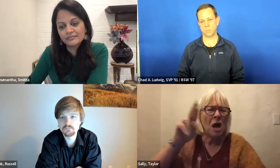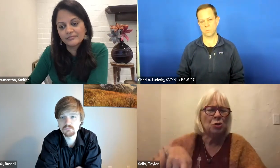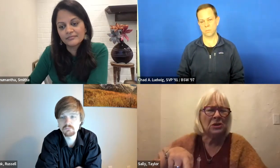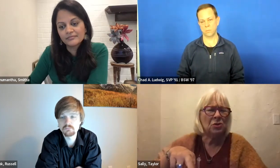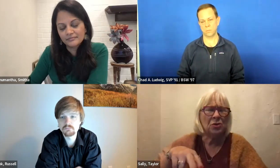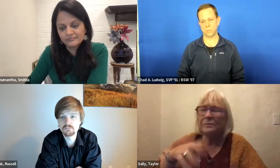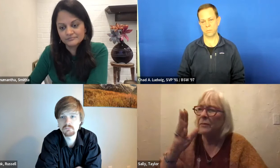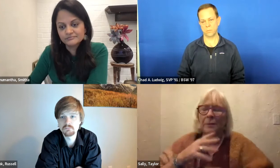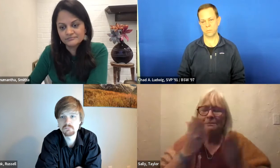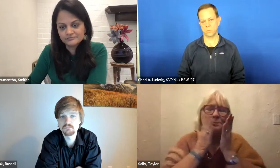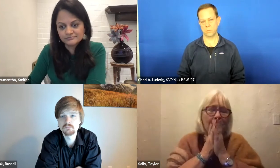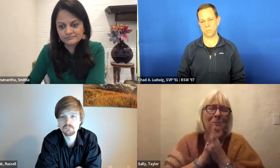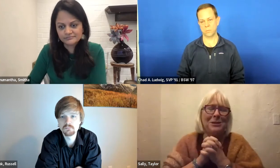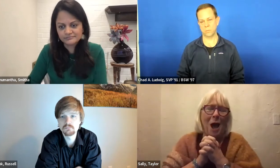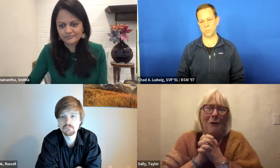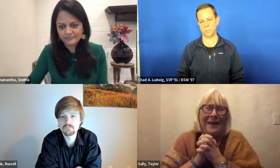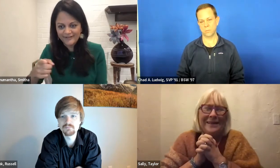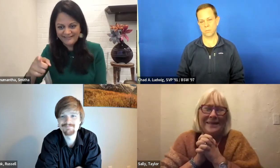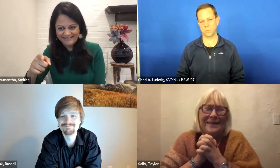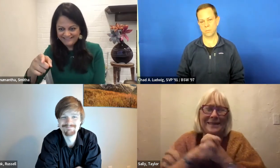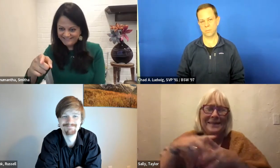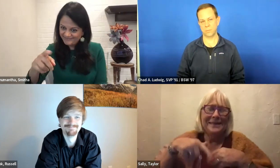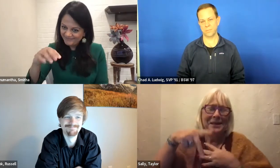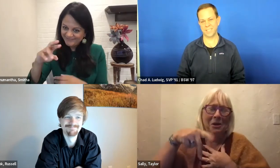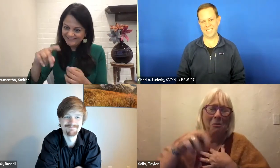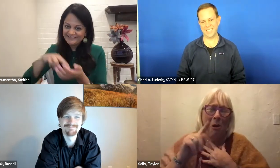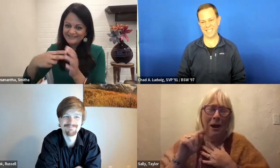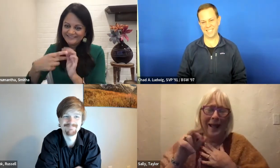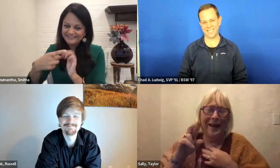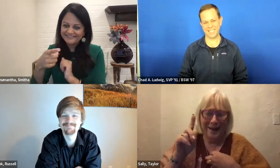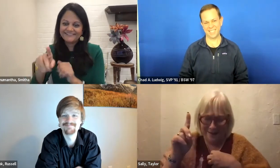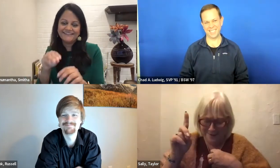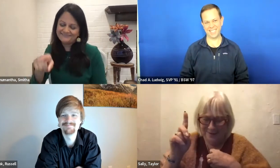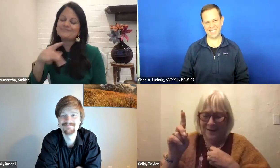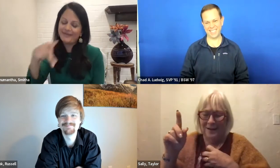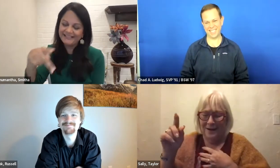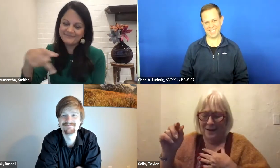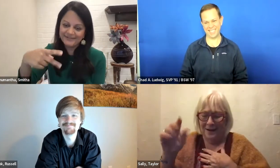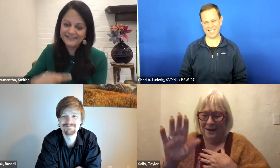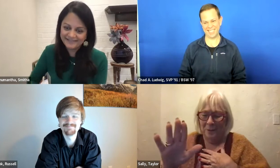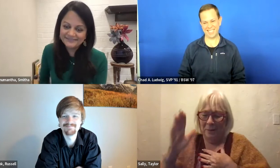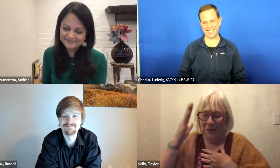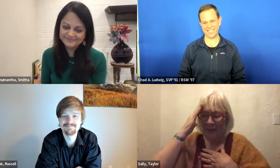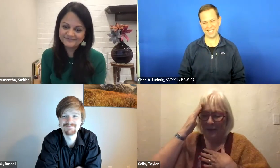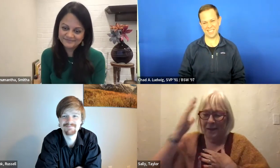We had-- There is a caregiving program, I want to say-- oh, not in Rochester-- in Portland.